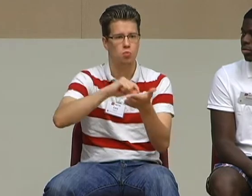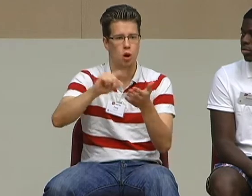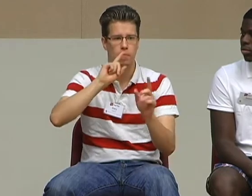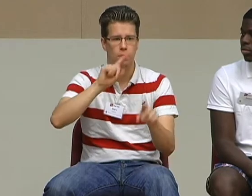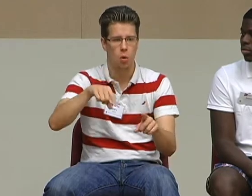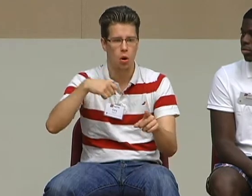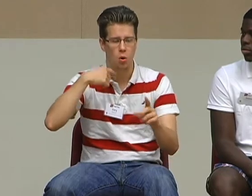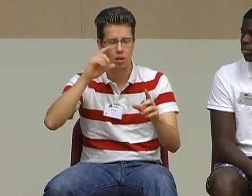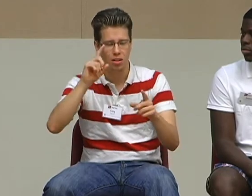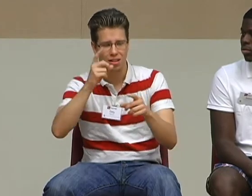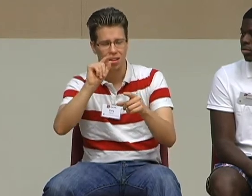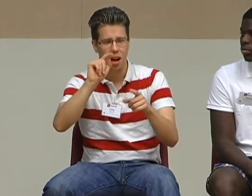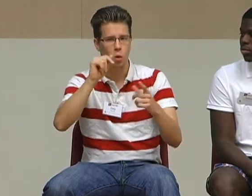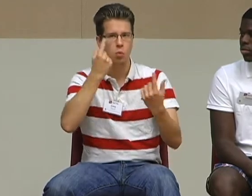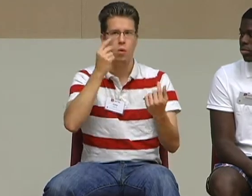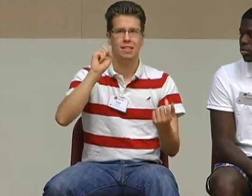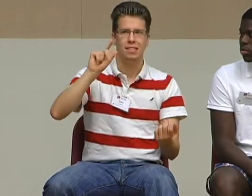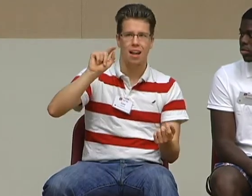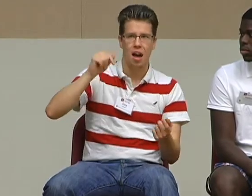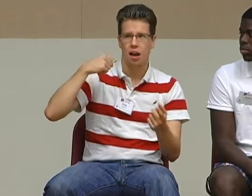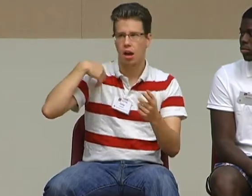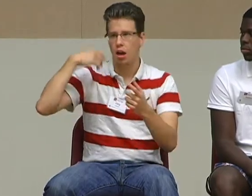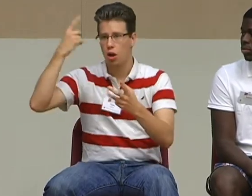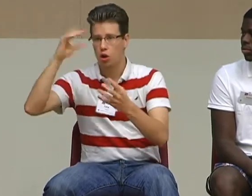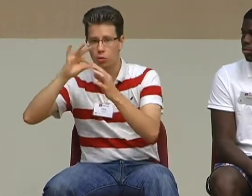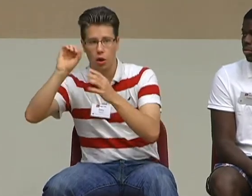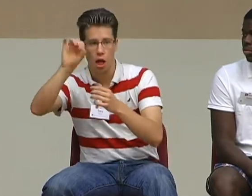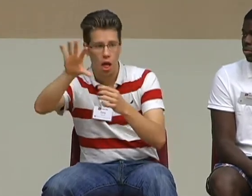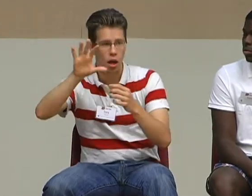You know you had to write a report on this lab and you had to report on all these different